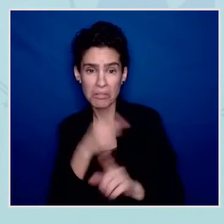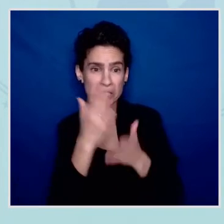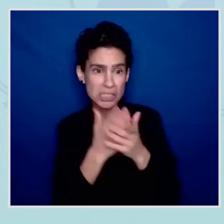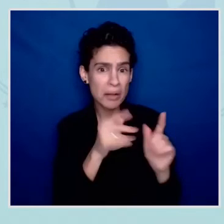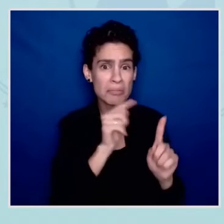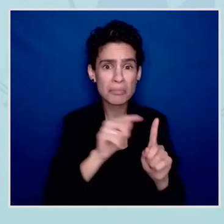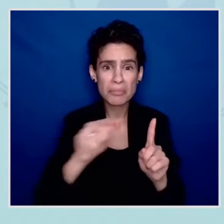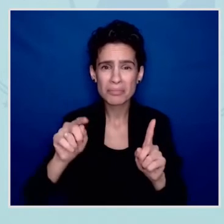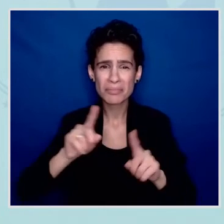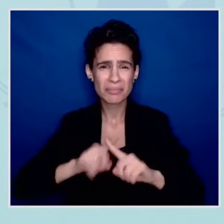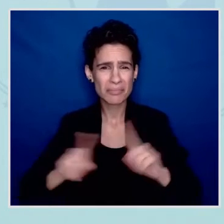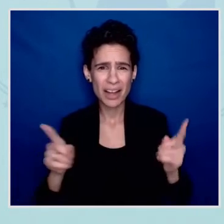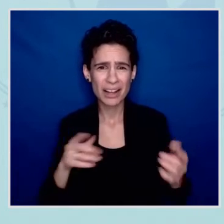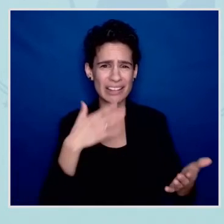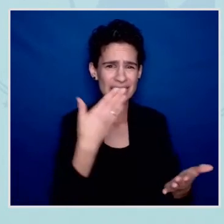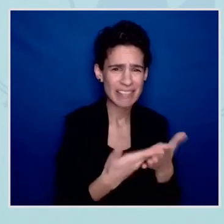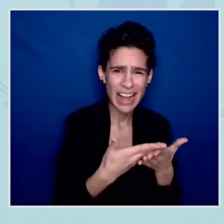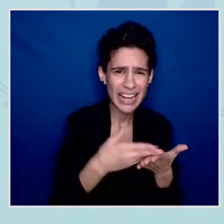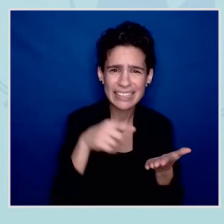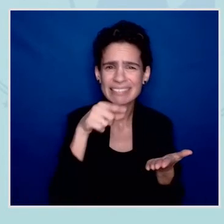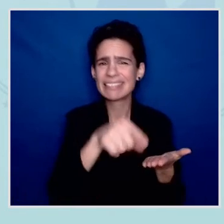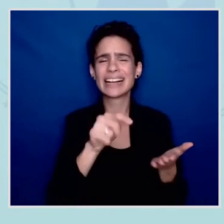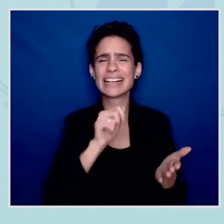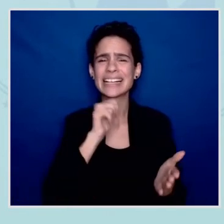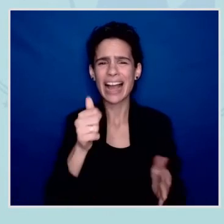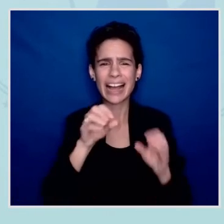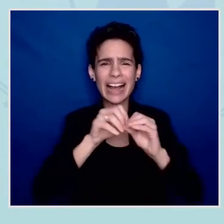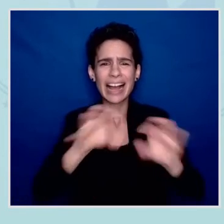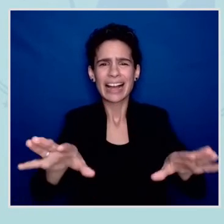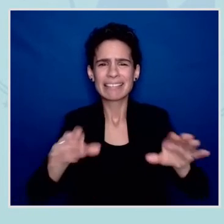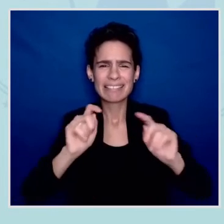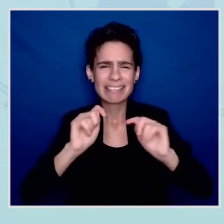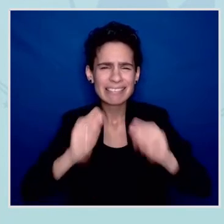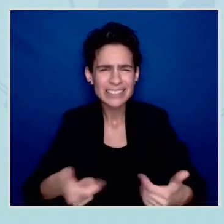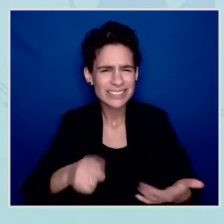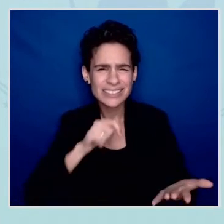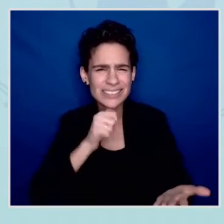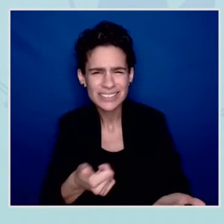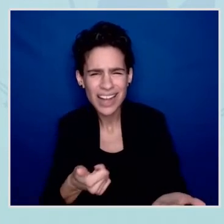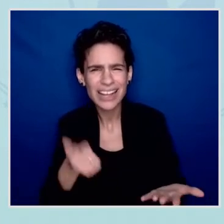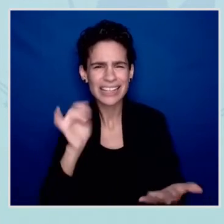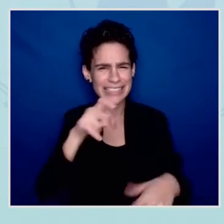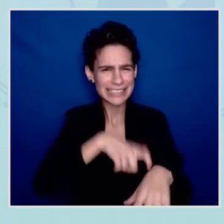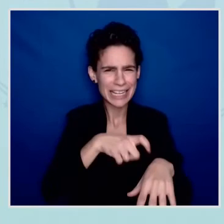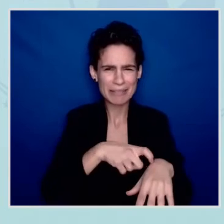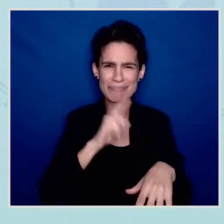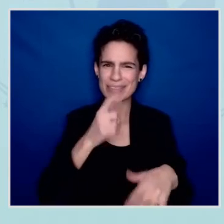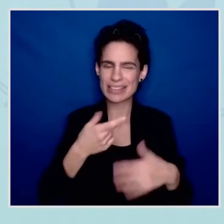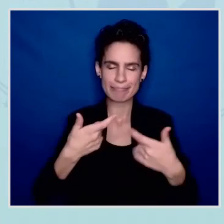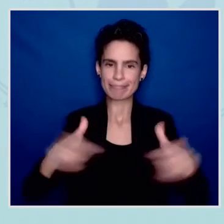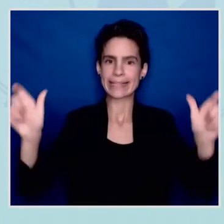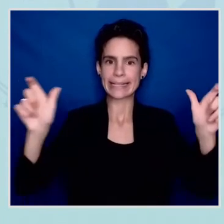SPEED REALLY WORKING. WORK SPEED GOT THE VACCINE TO